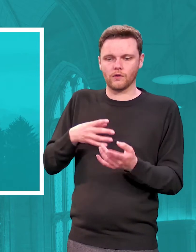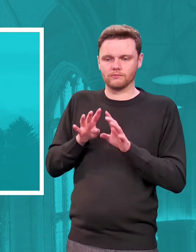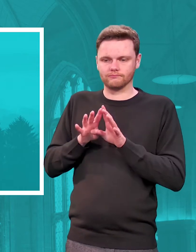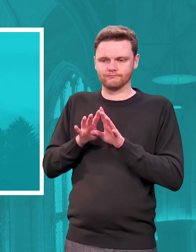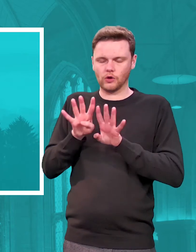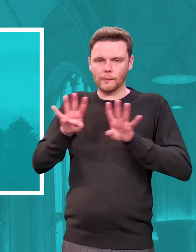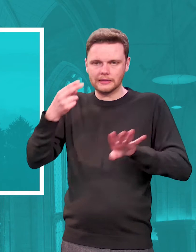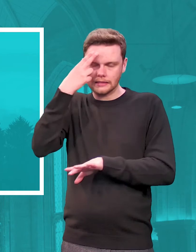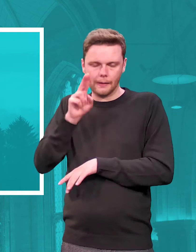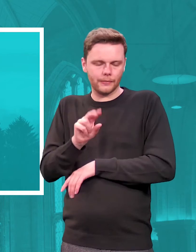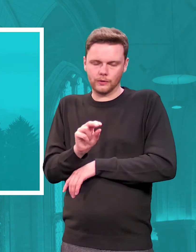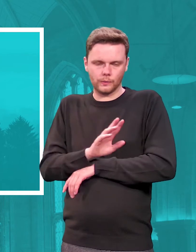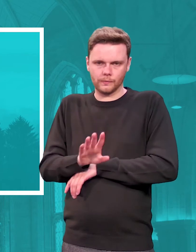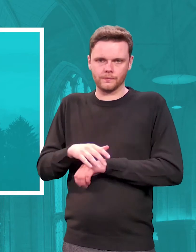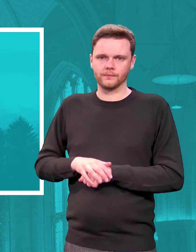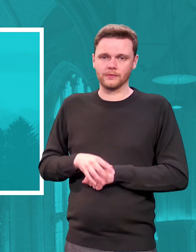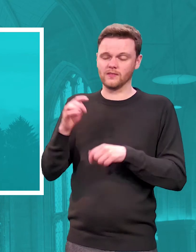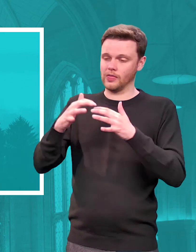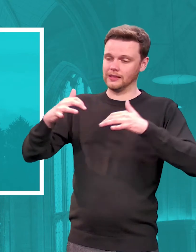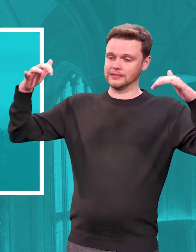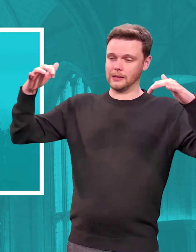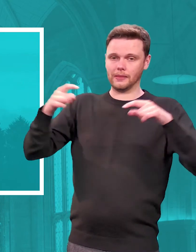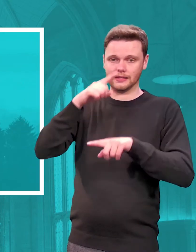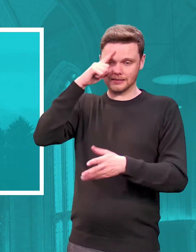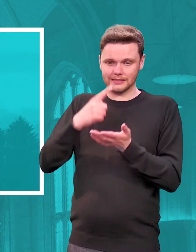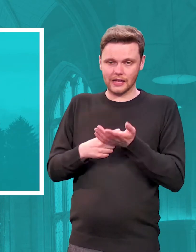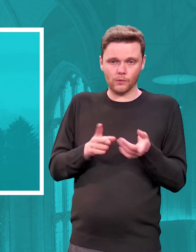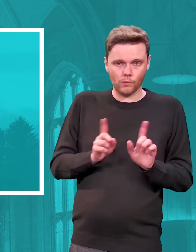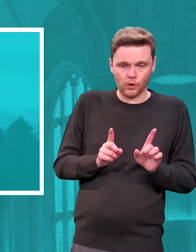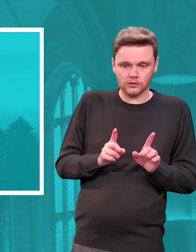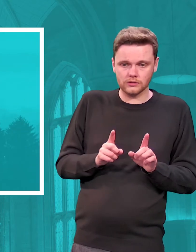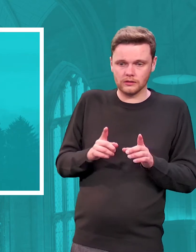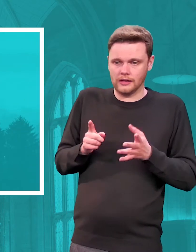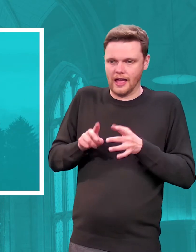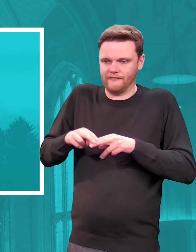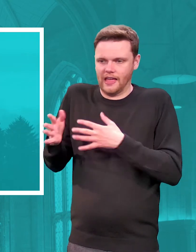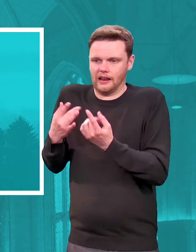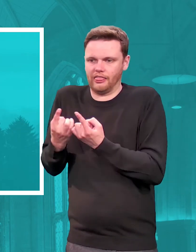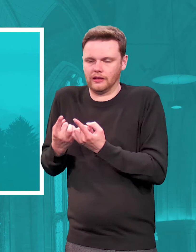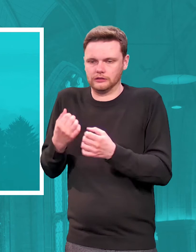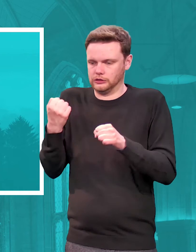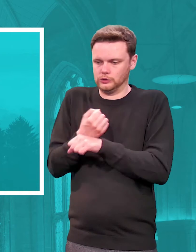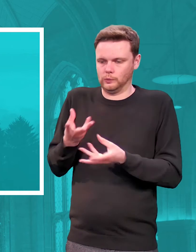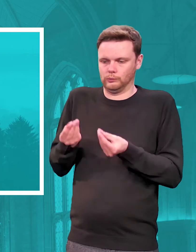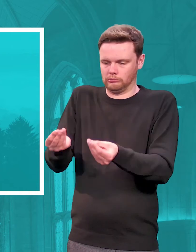It is for the Assembly to decide what, if anything, is done with this material.